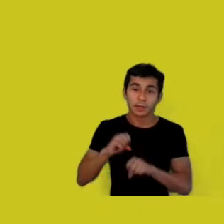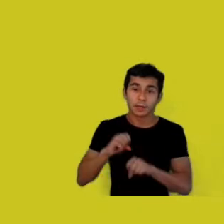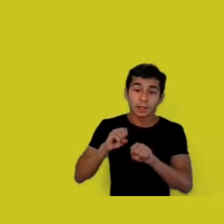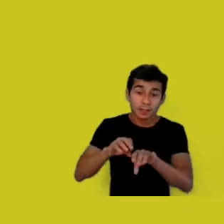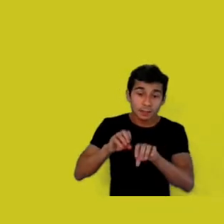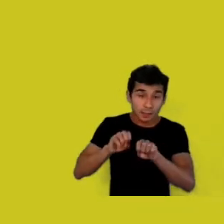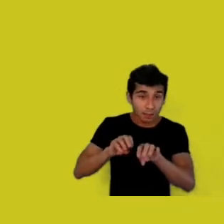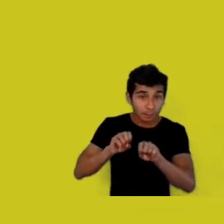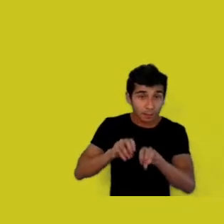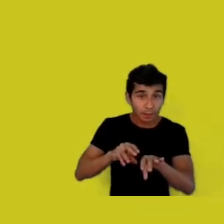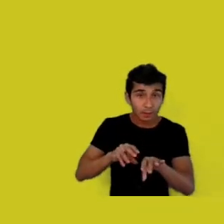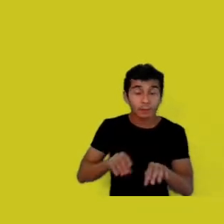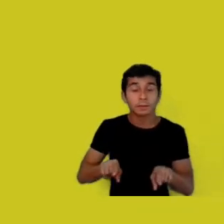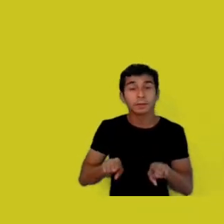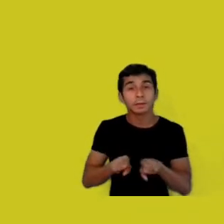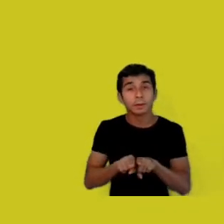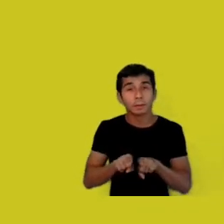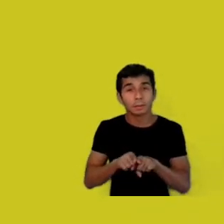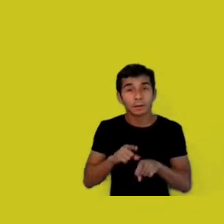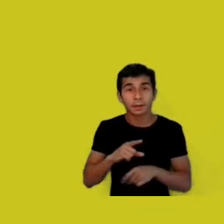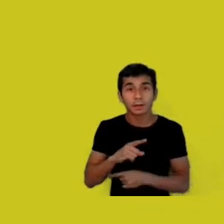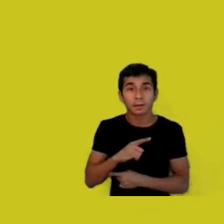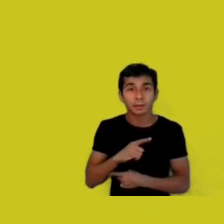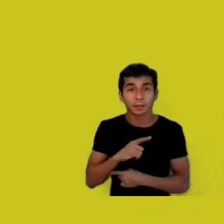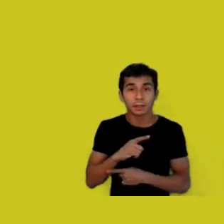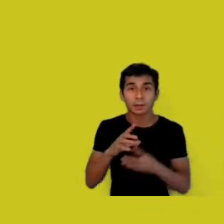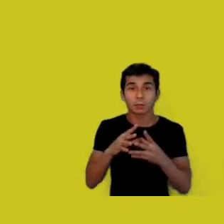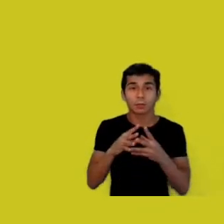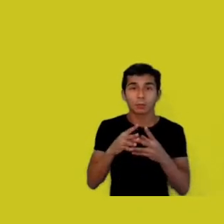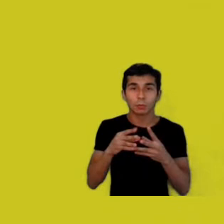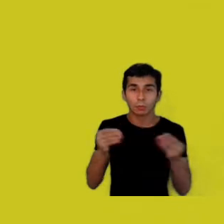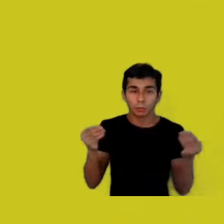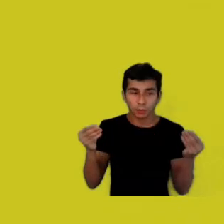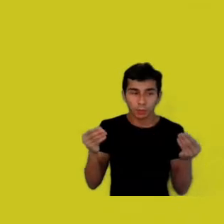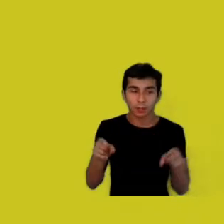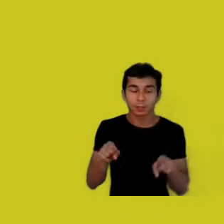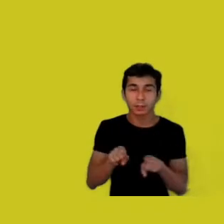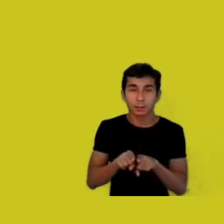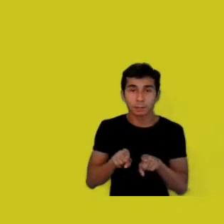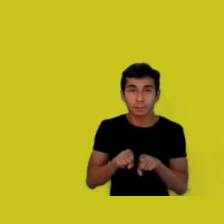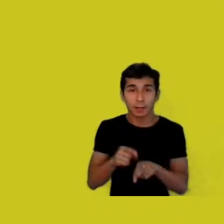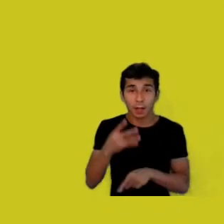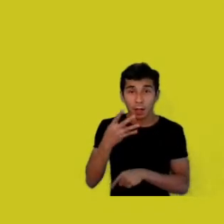the third dimension is healing and the fourth dimension is enchantment,